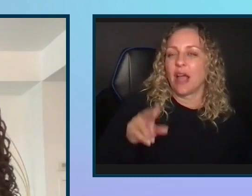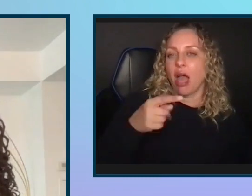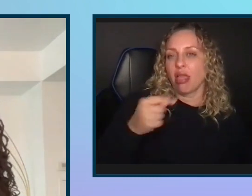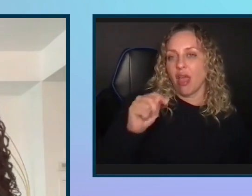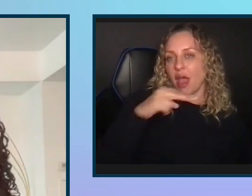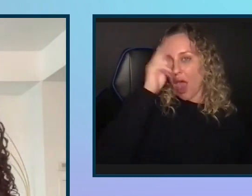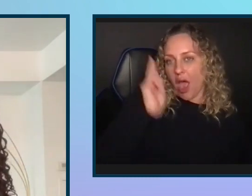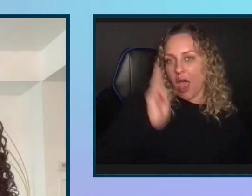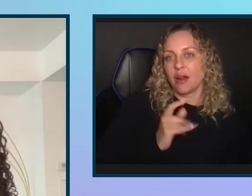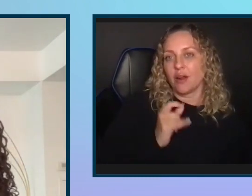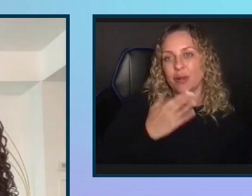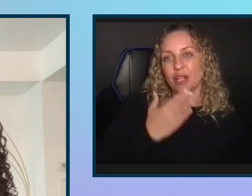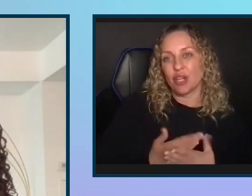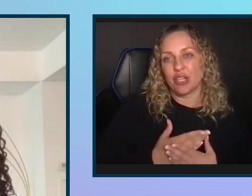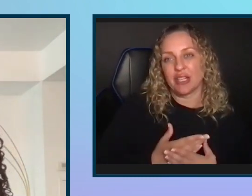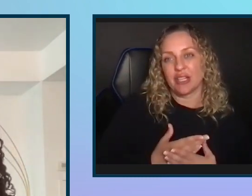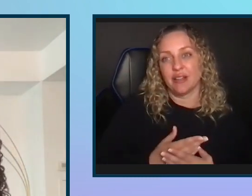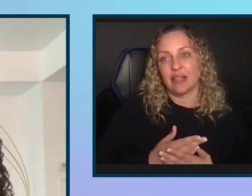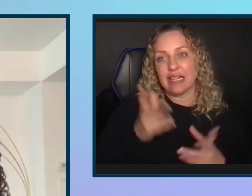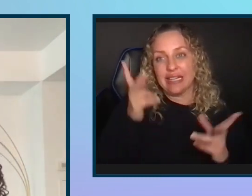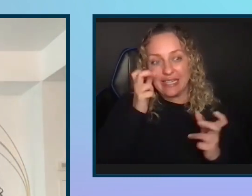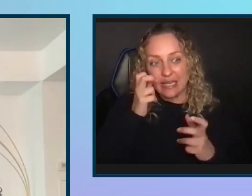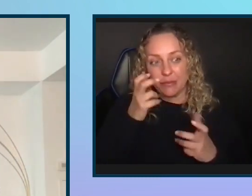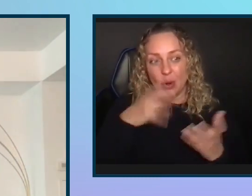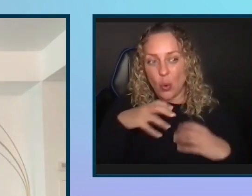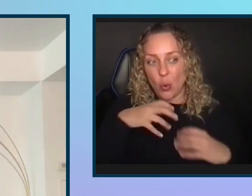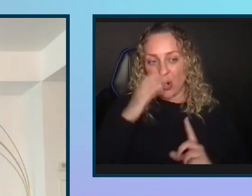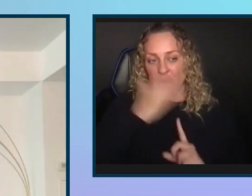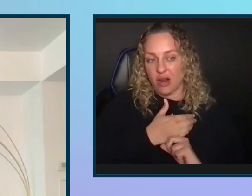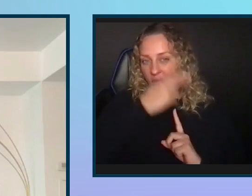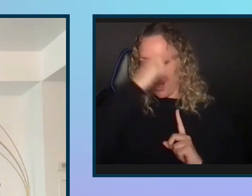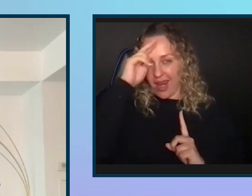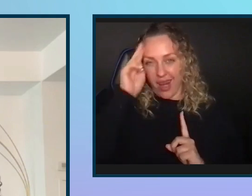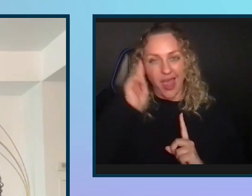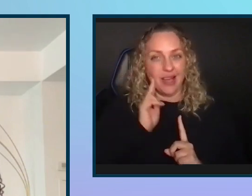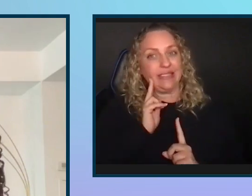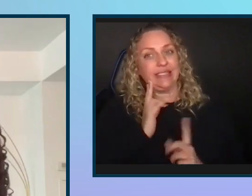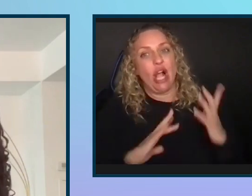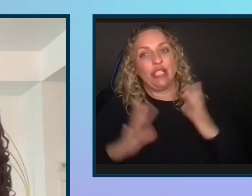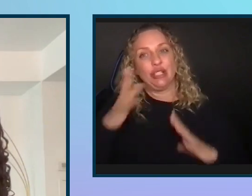there's something really unsettling about a demon wearing a nun costume. But yeah, I could go on. So we're running outta time,